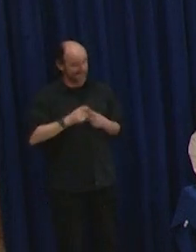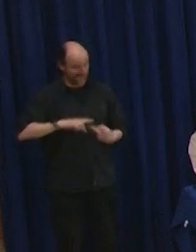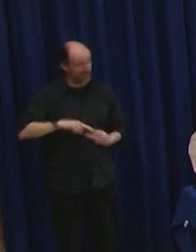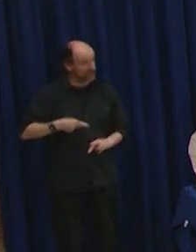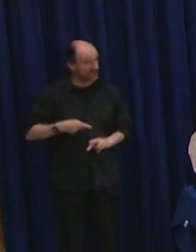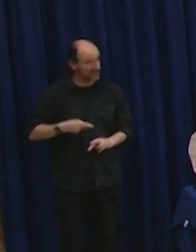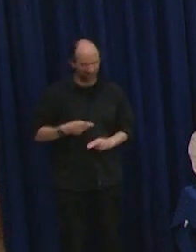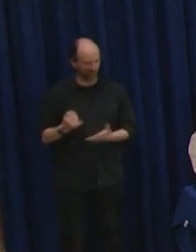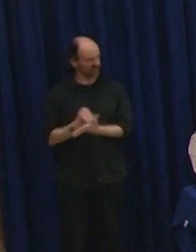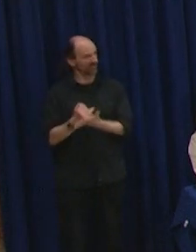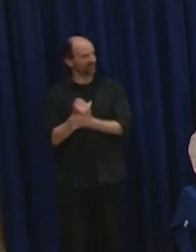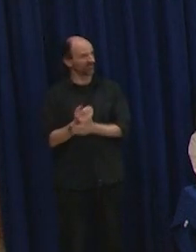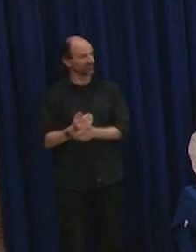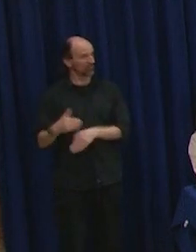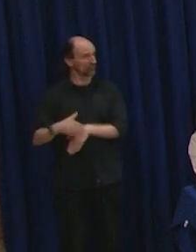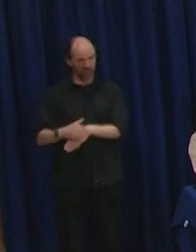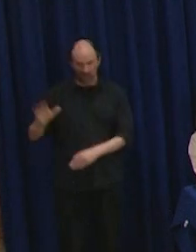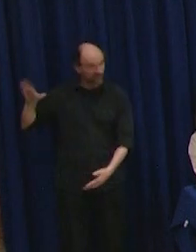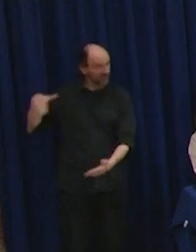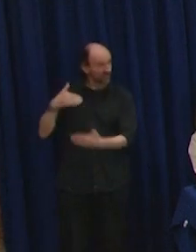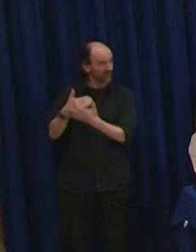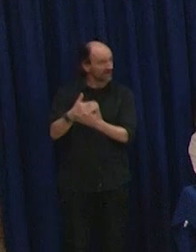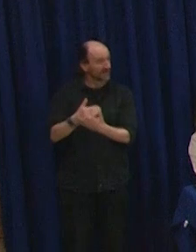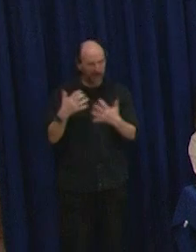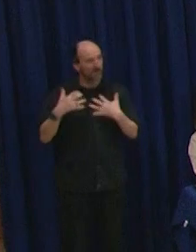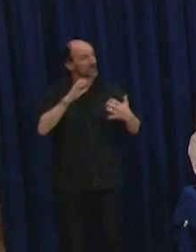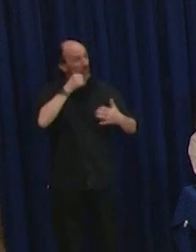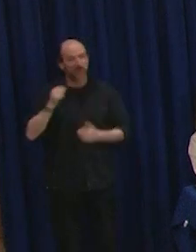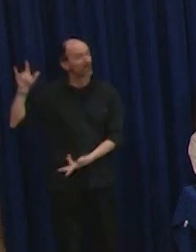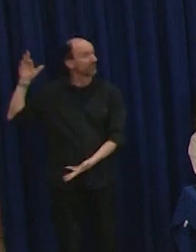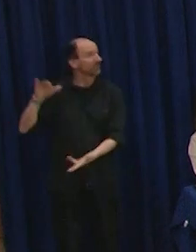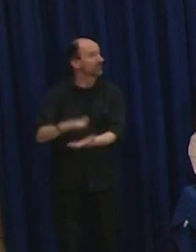now the challenges we've got and I've got one minute to talk about them, is that we have this